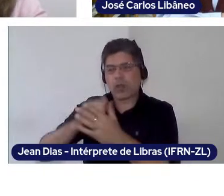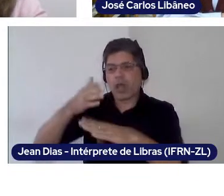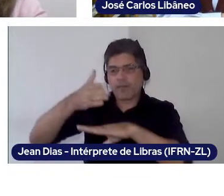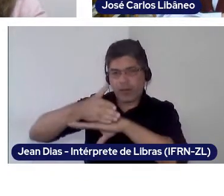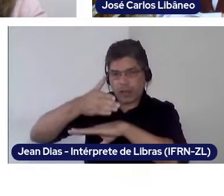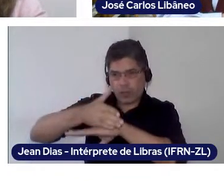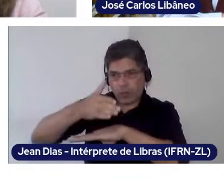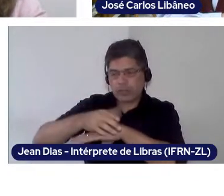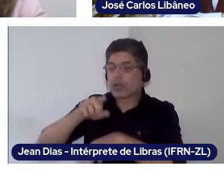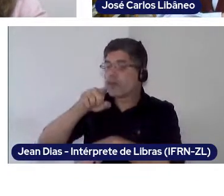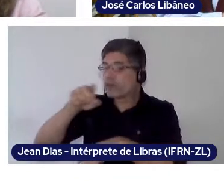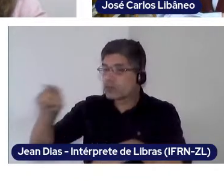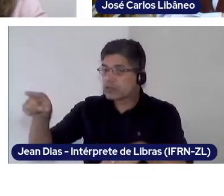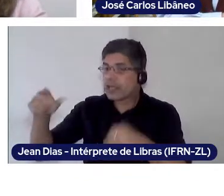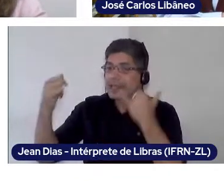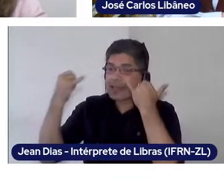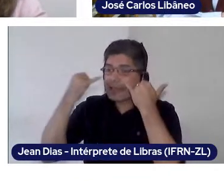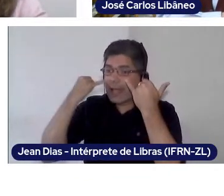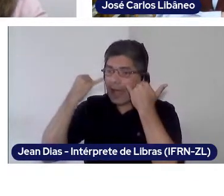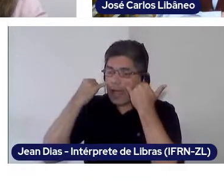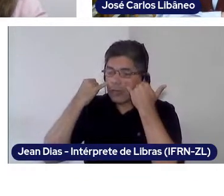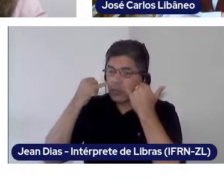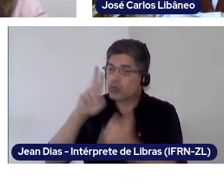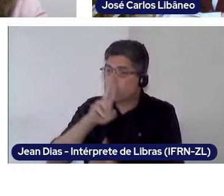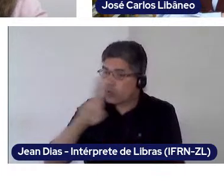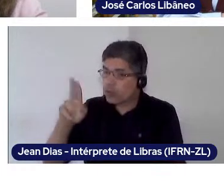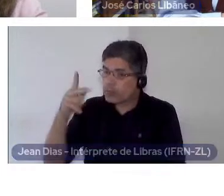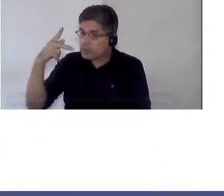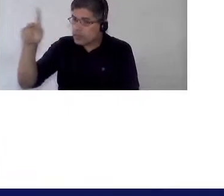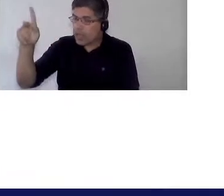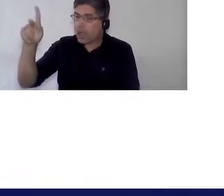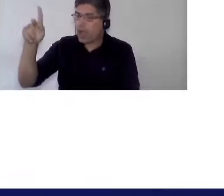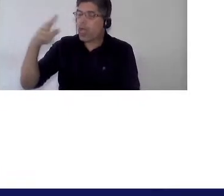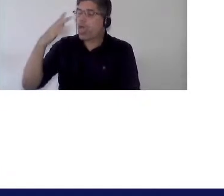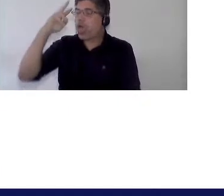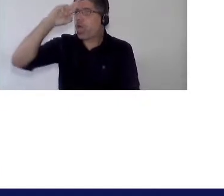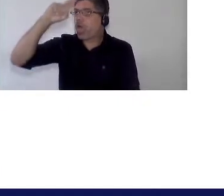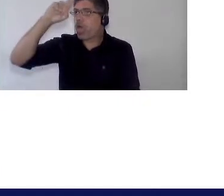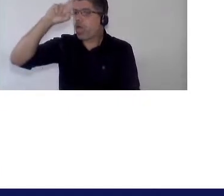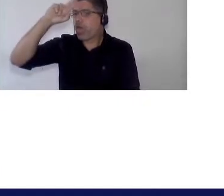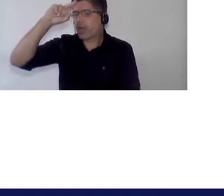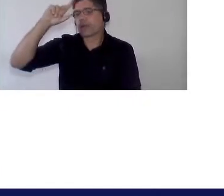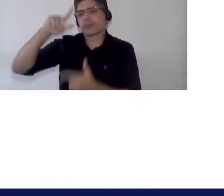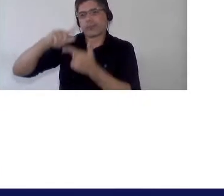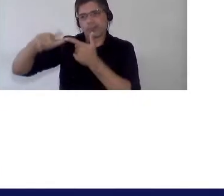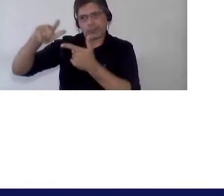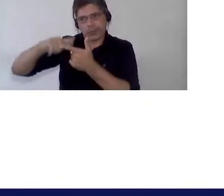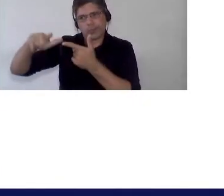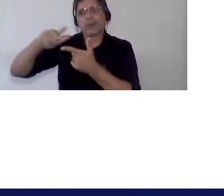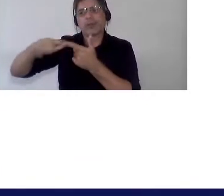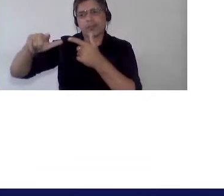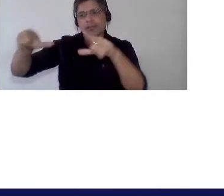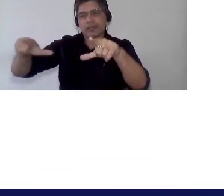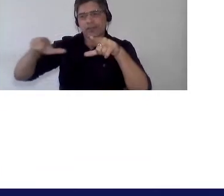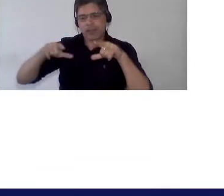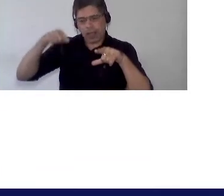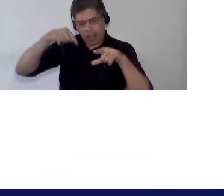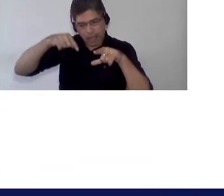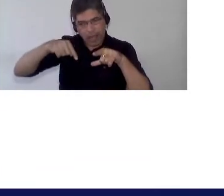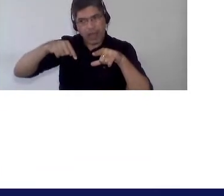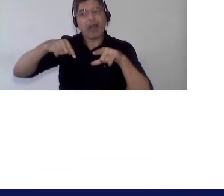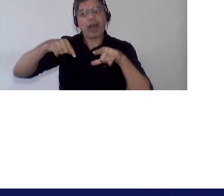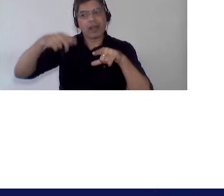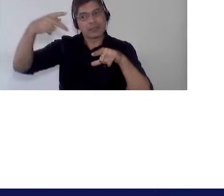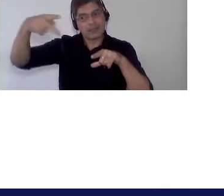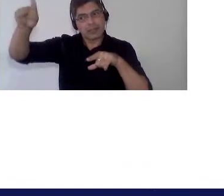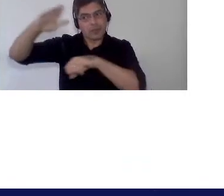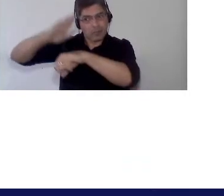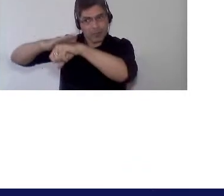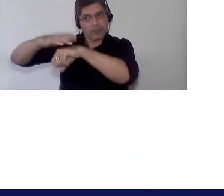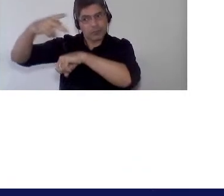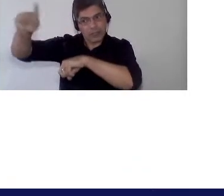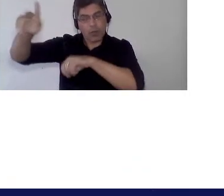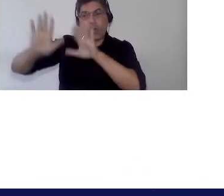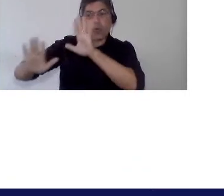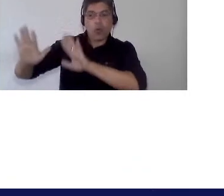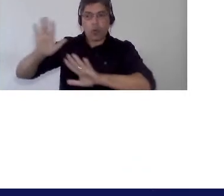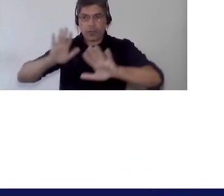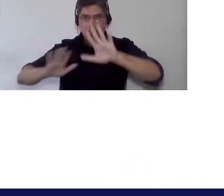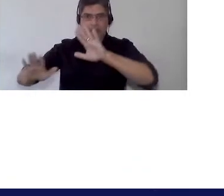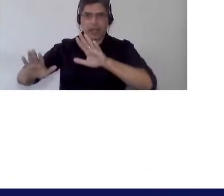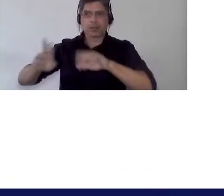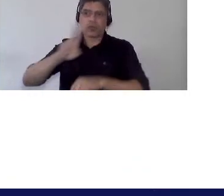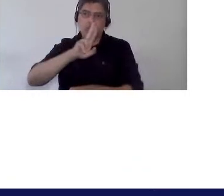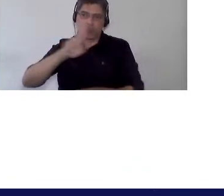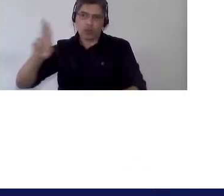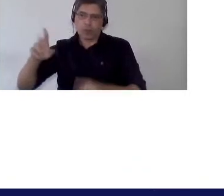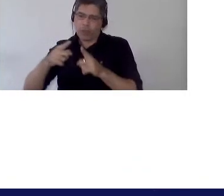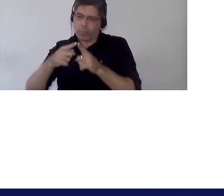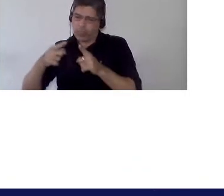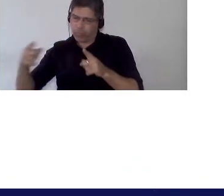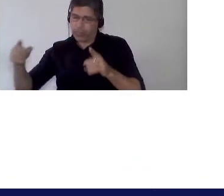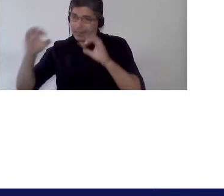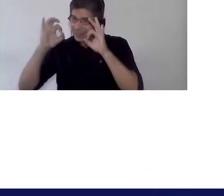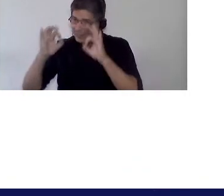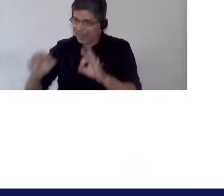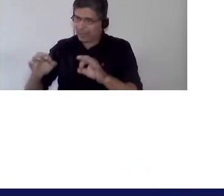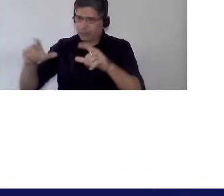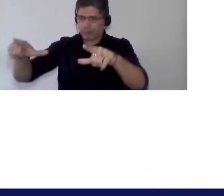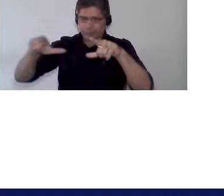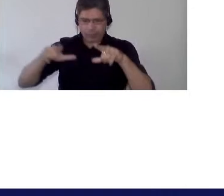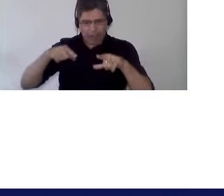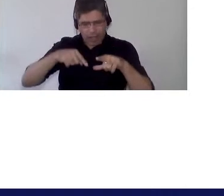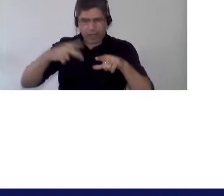so no one has a problem with the certificates later. The way you type in you name and your e-mail address will be fundamental for your certificates.